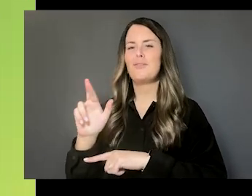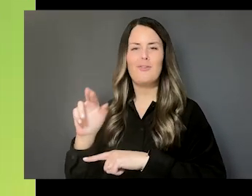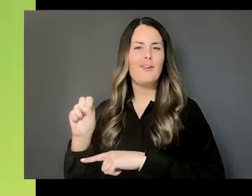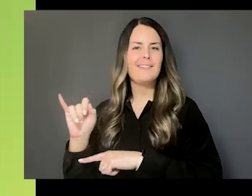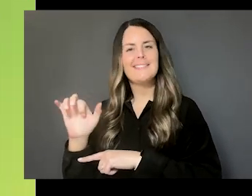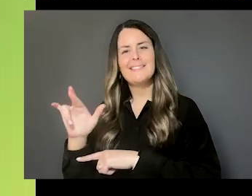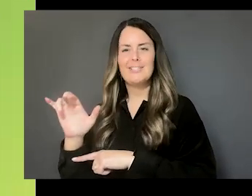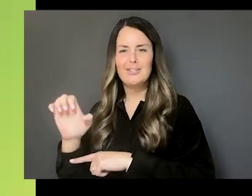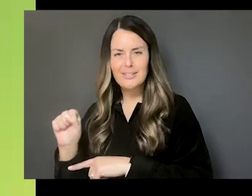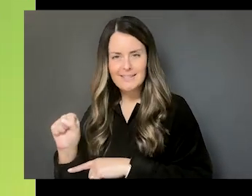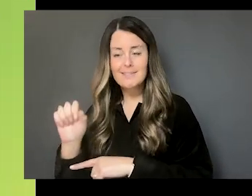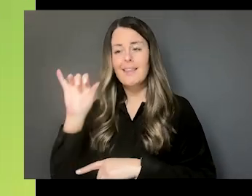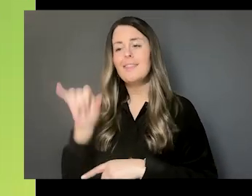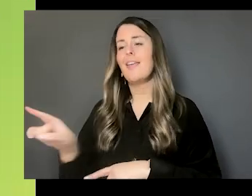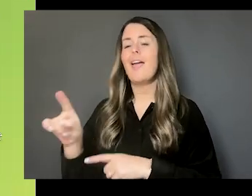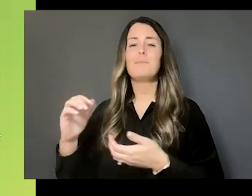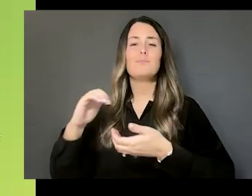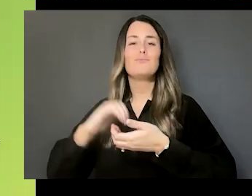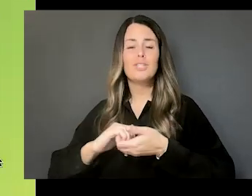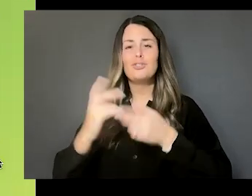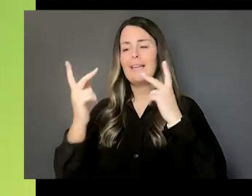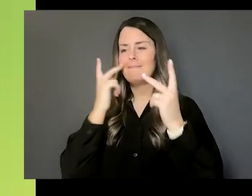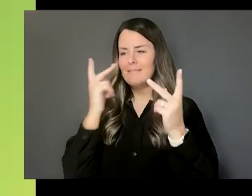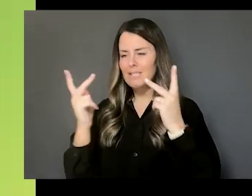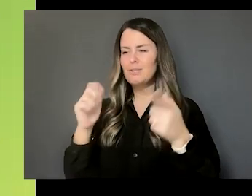District Leaders Share How IM Math Supports High-Quality Math Education.